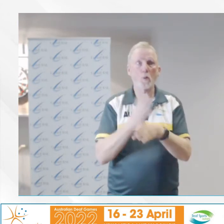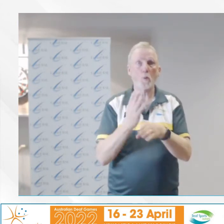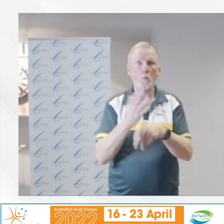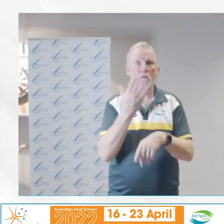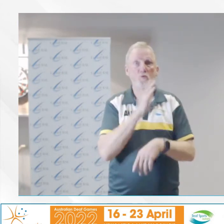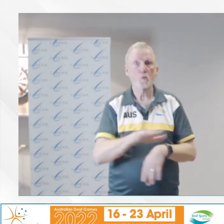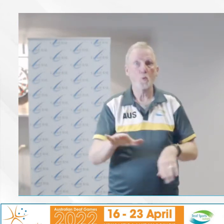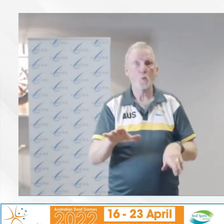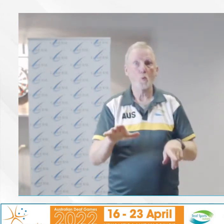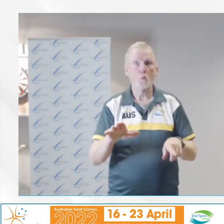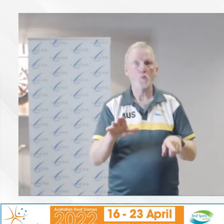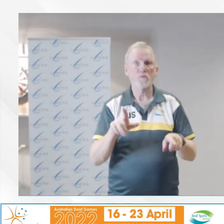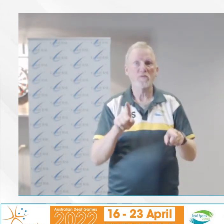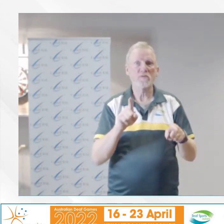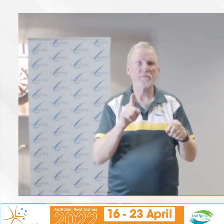yeah that's really really important